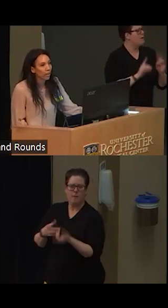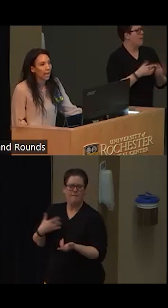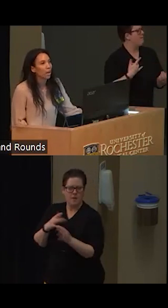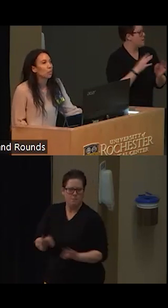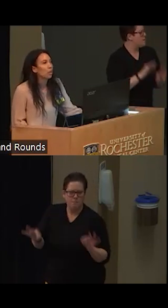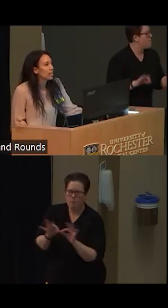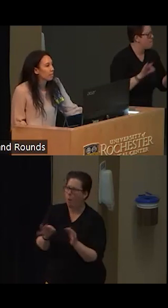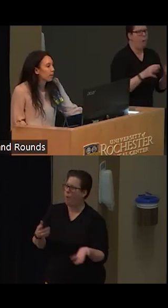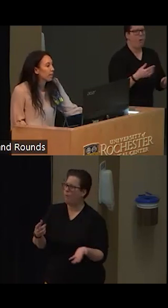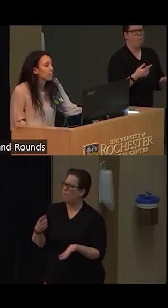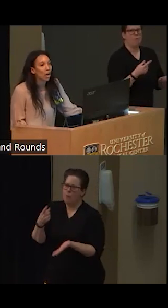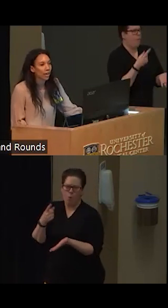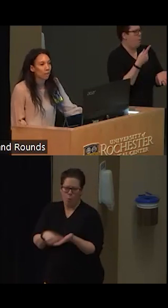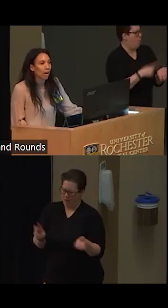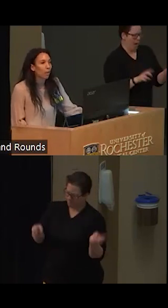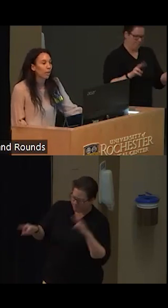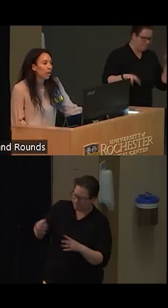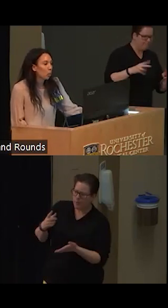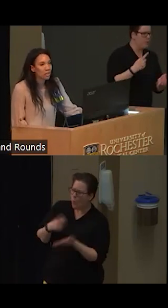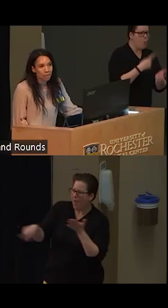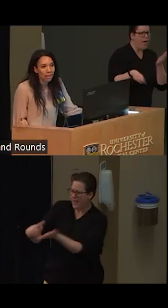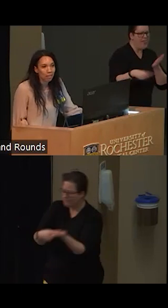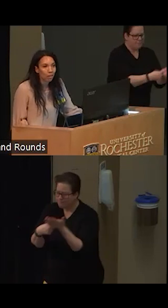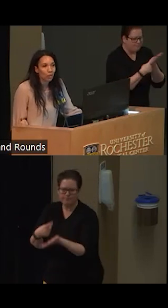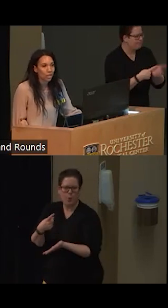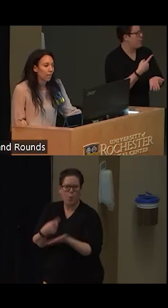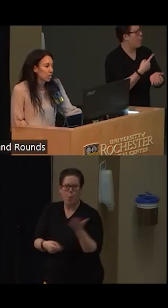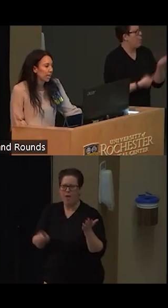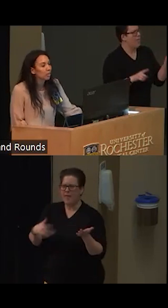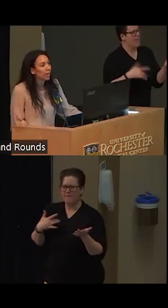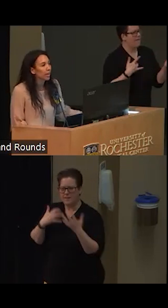we looking at what is everybody talking about what's meaningful what's our patient care like